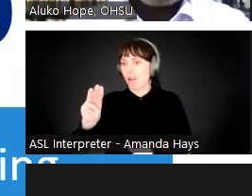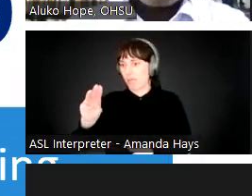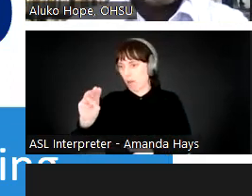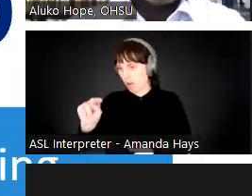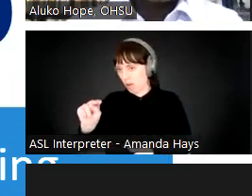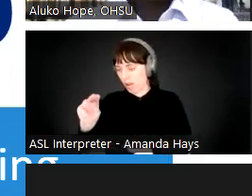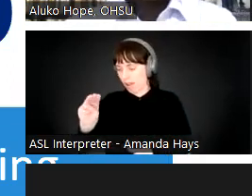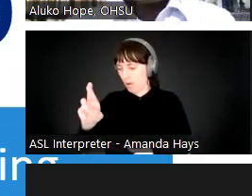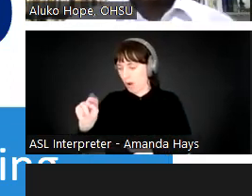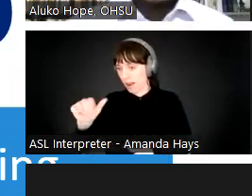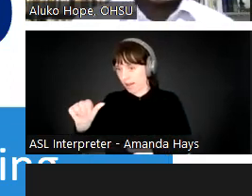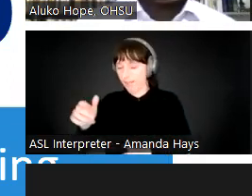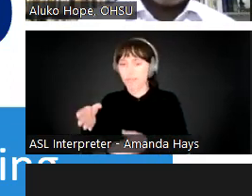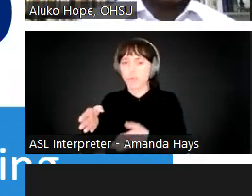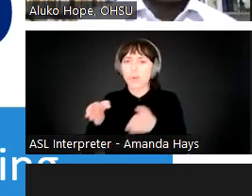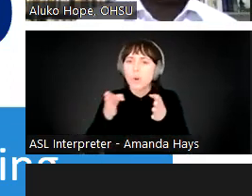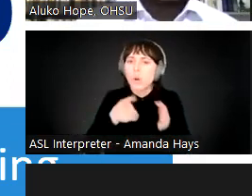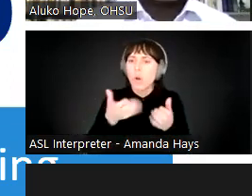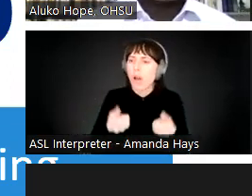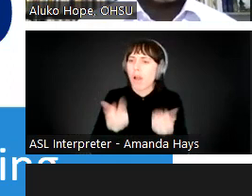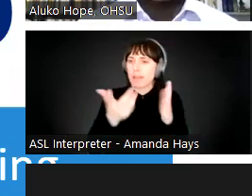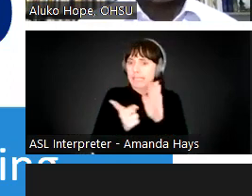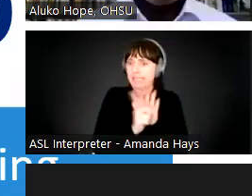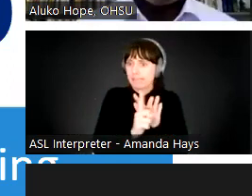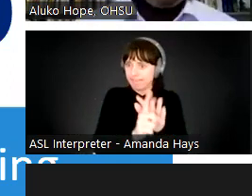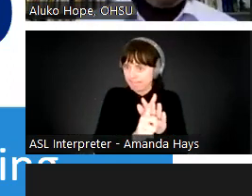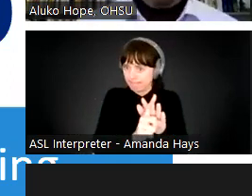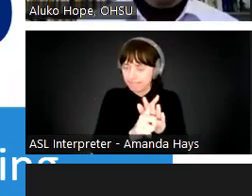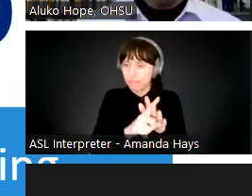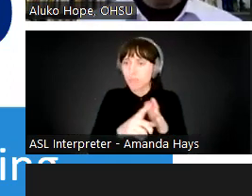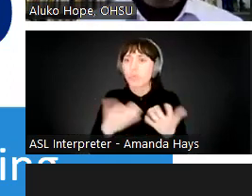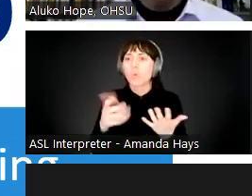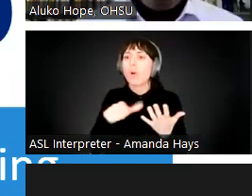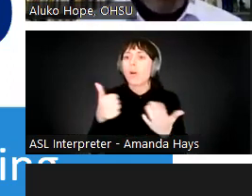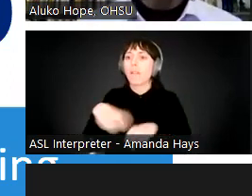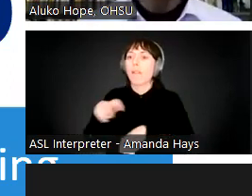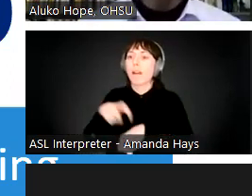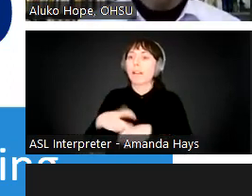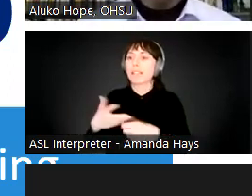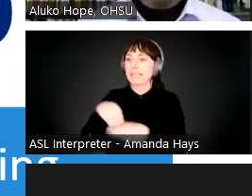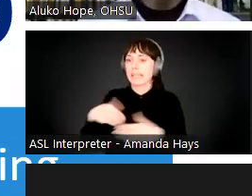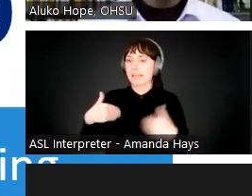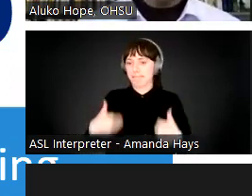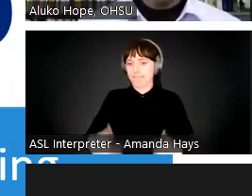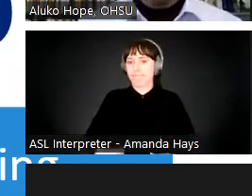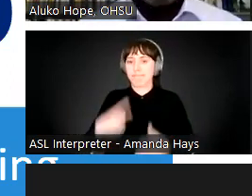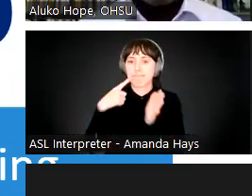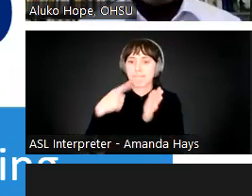virus leads to a reactivation of other viruses that can lay dormant in the body. Like,